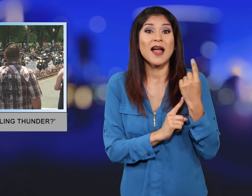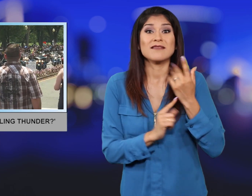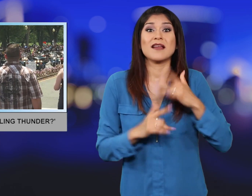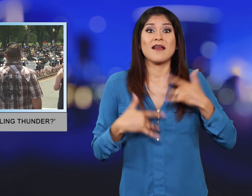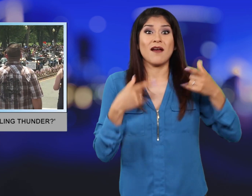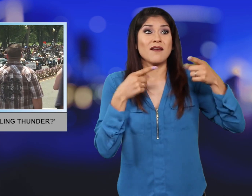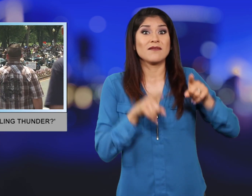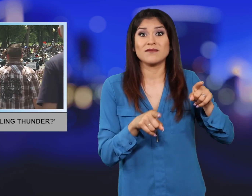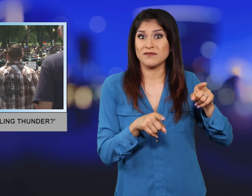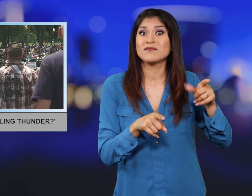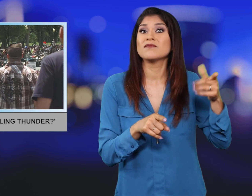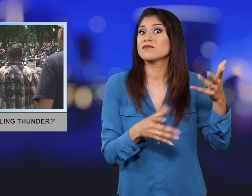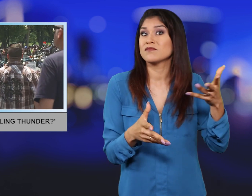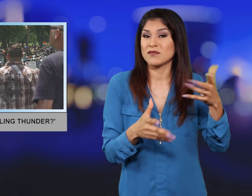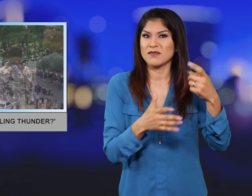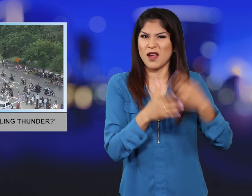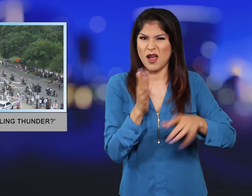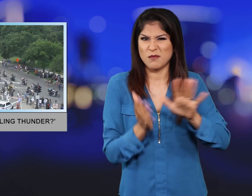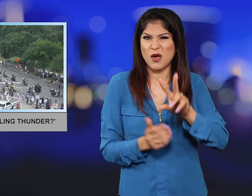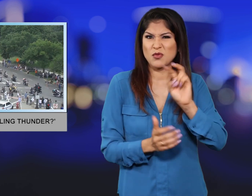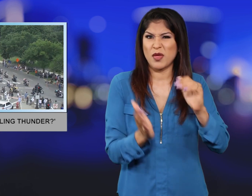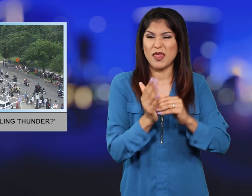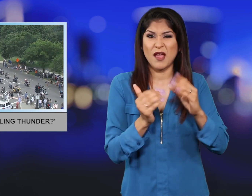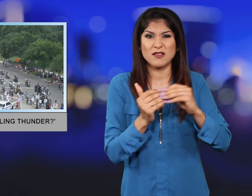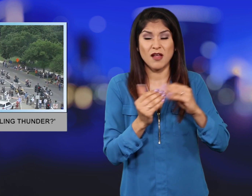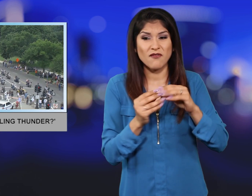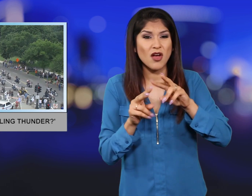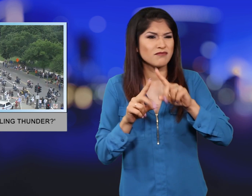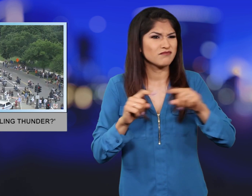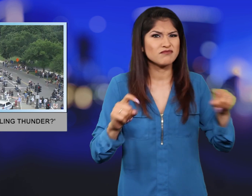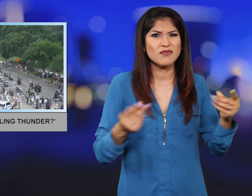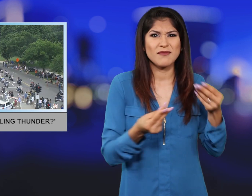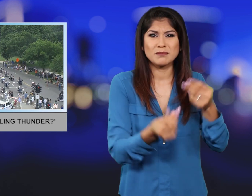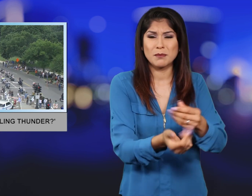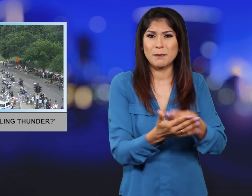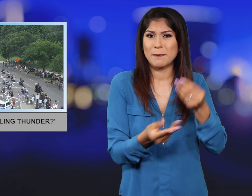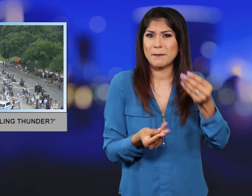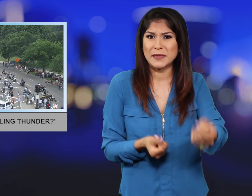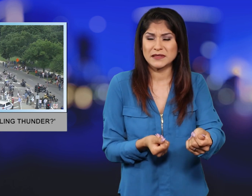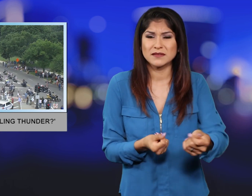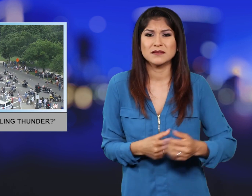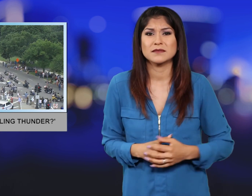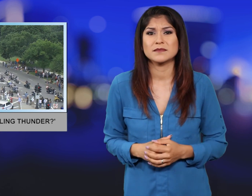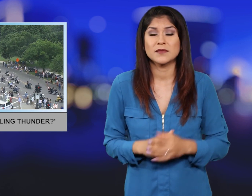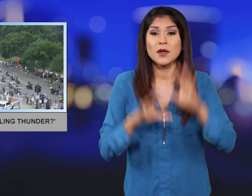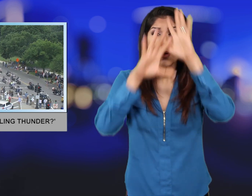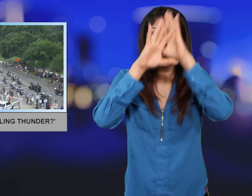last year's event costing about $200,000 for various expenses.